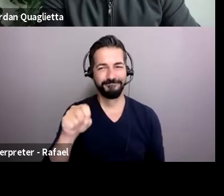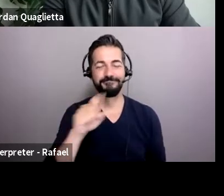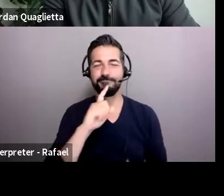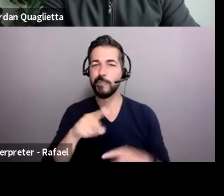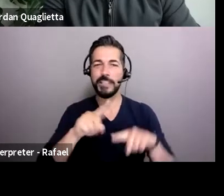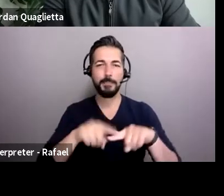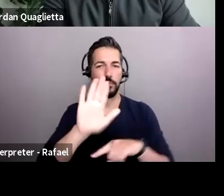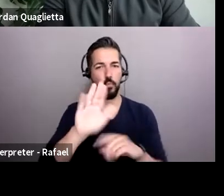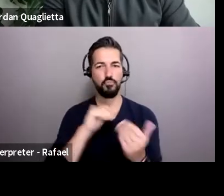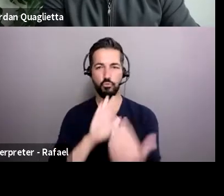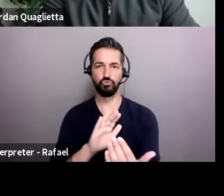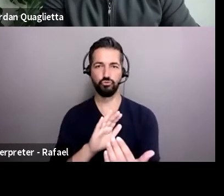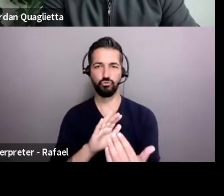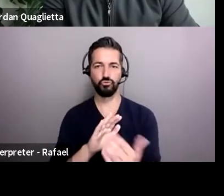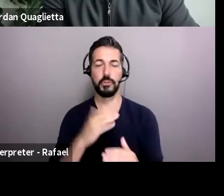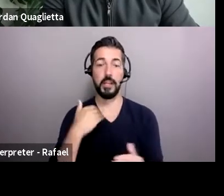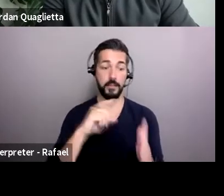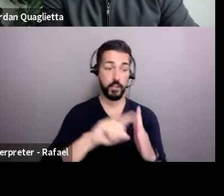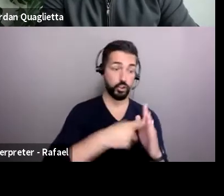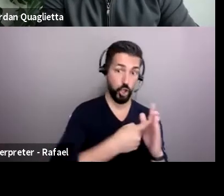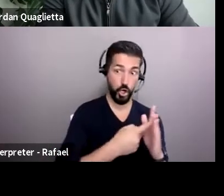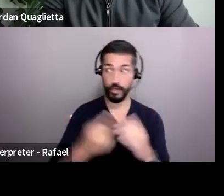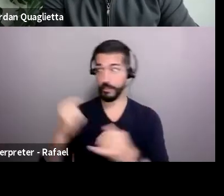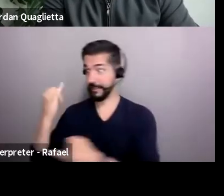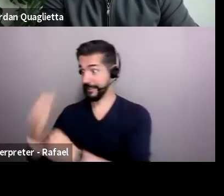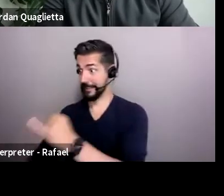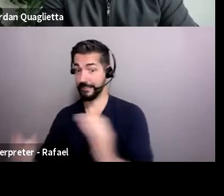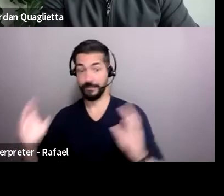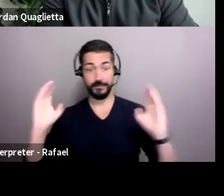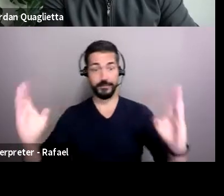to take, like having a sunrise and sunset date on a show. Let's say you're working with American Idol.